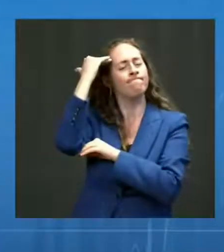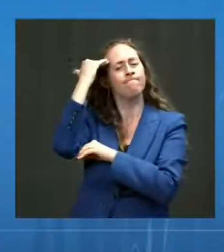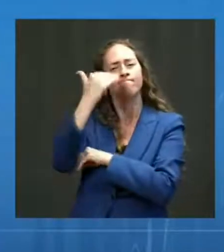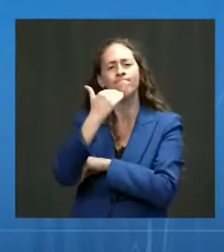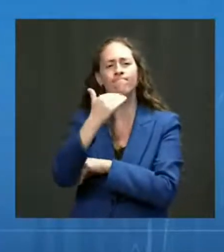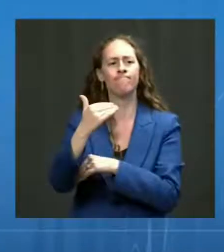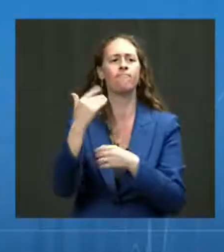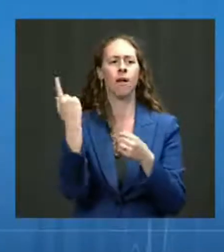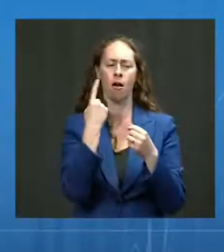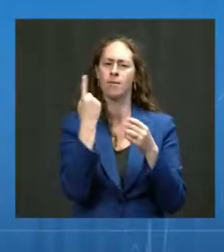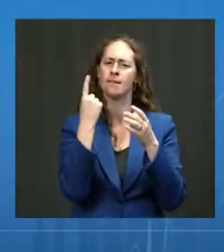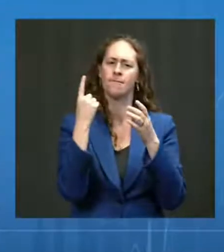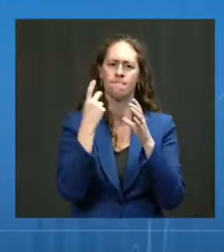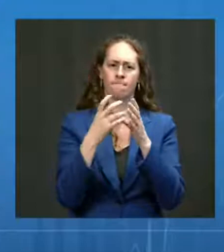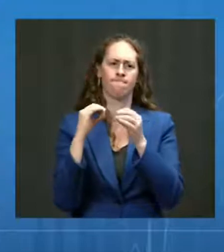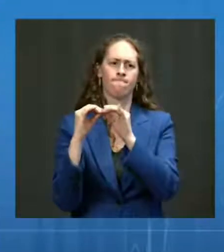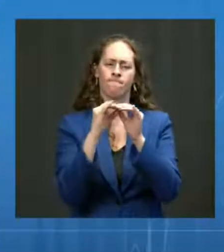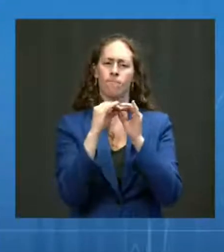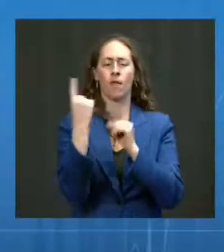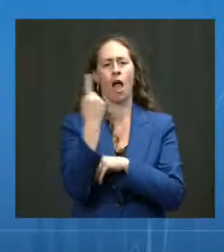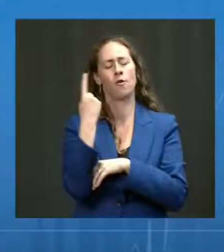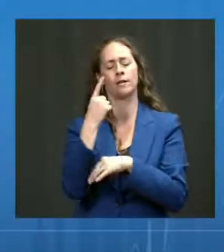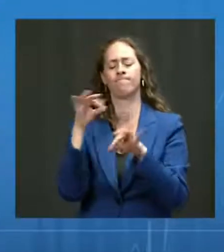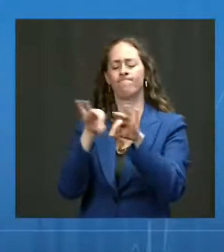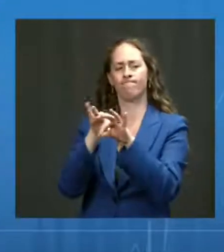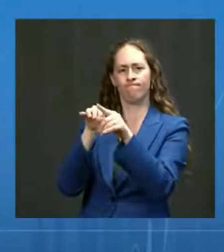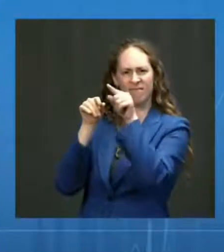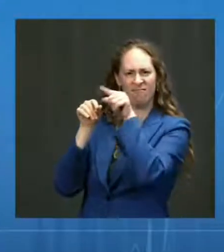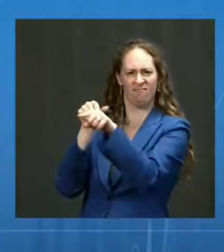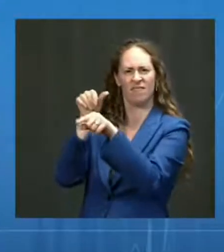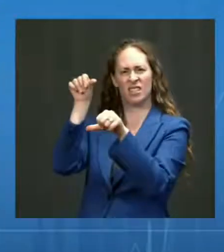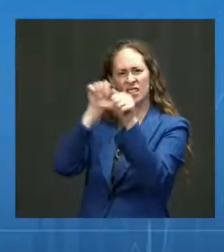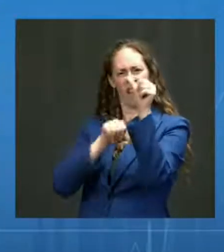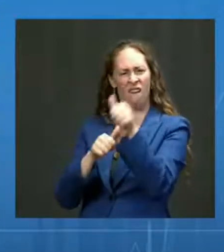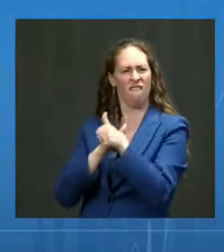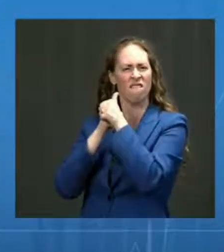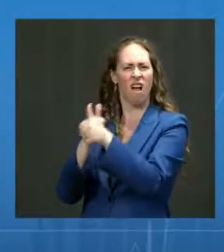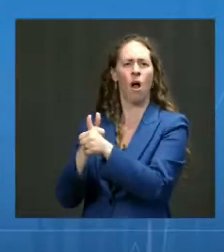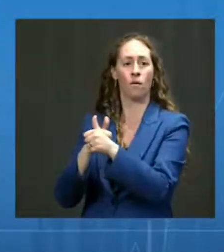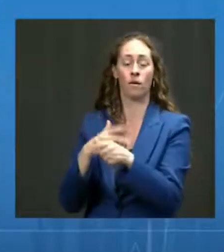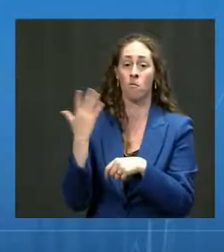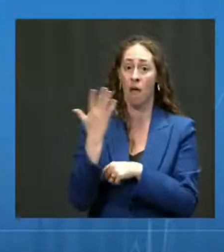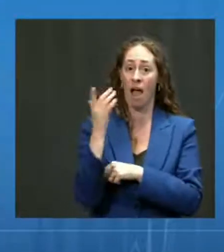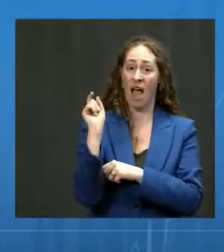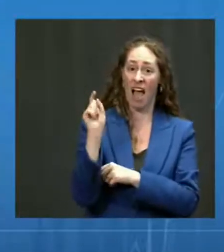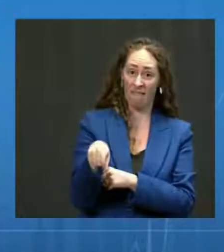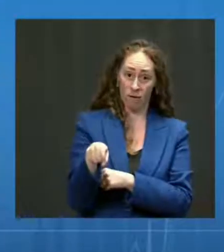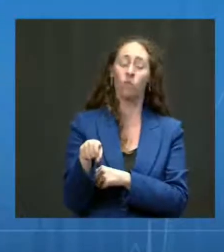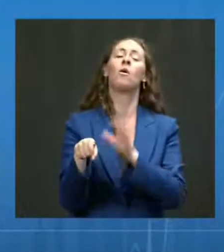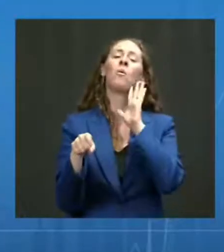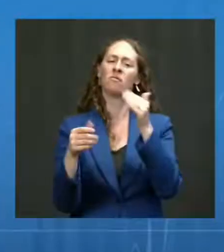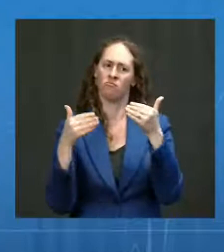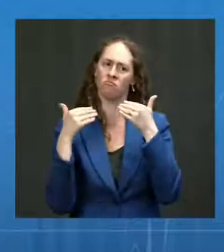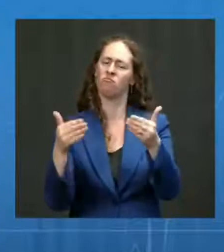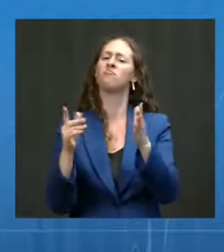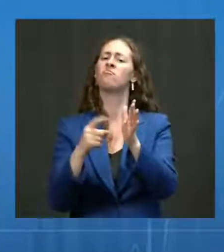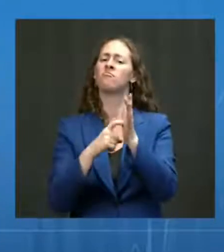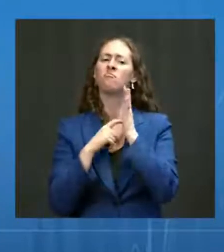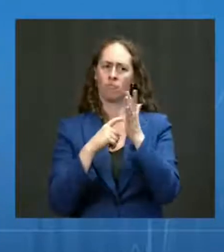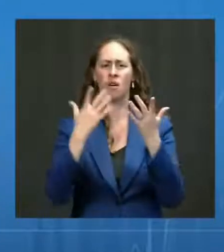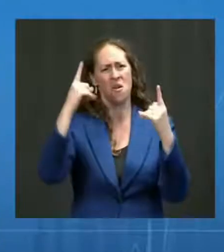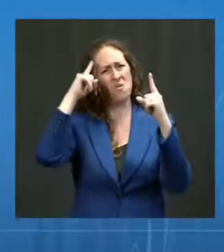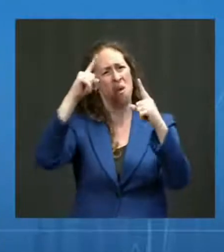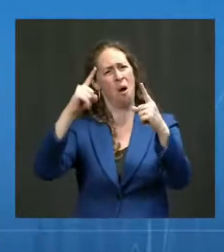COLLECTIVE YEARS OF EXPERIENCE